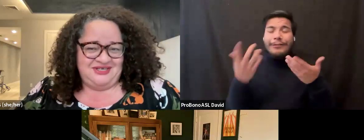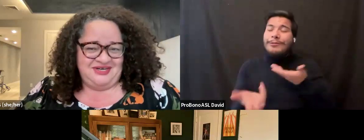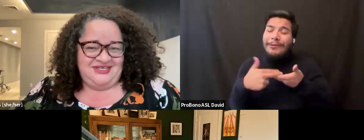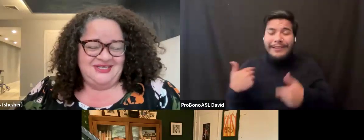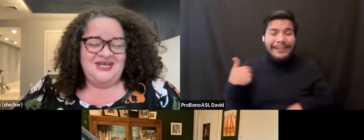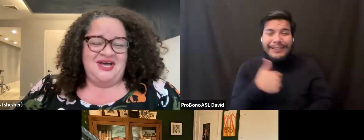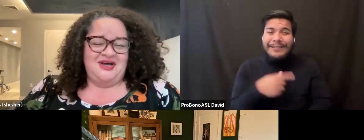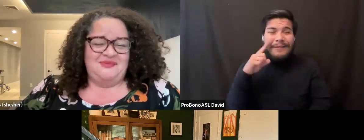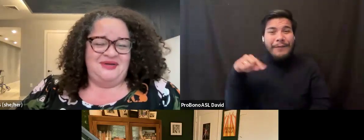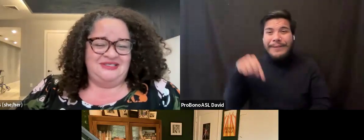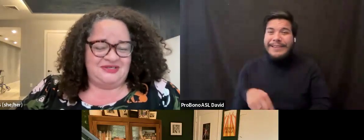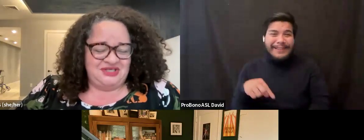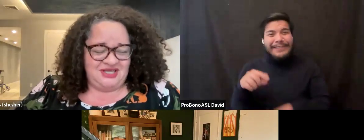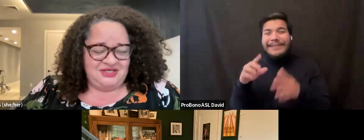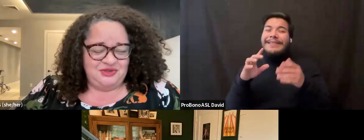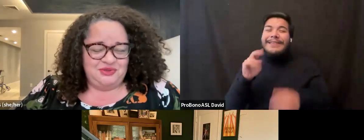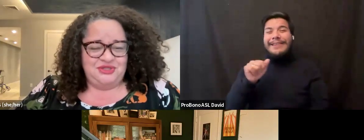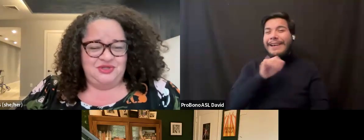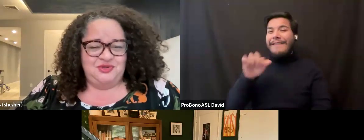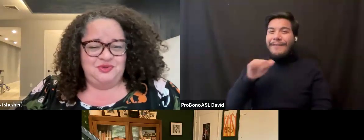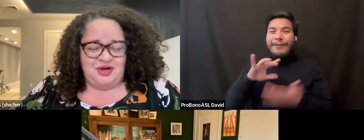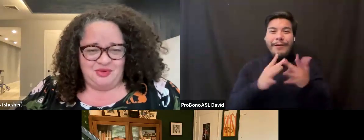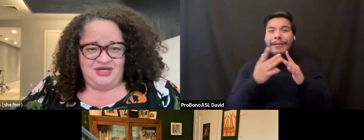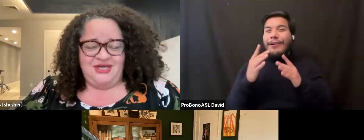Series, especially. Thank you to you, Aubrey,